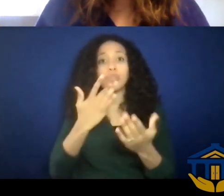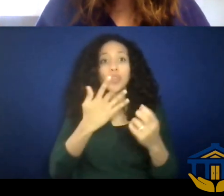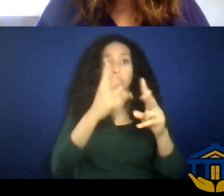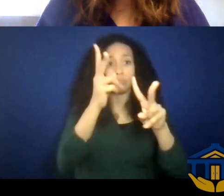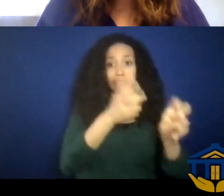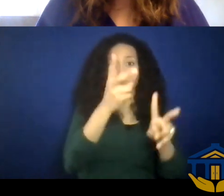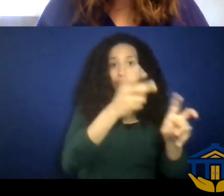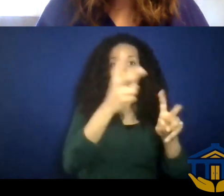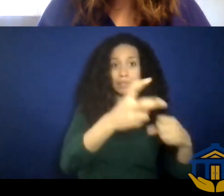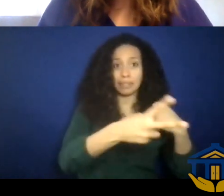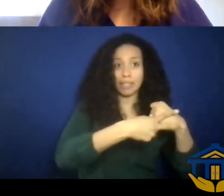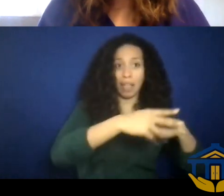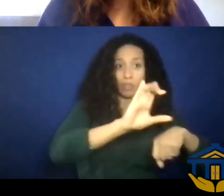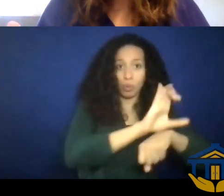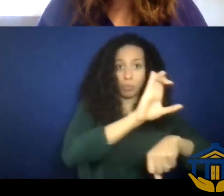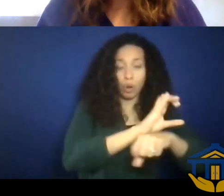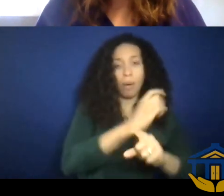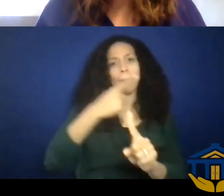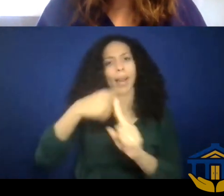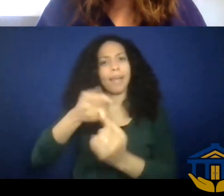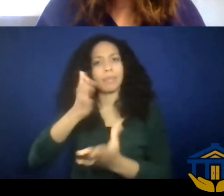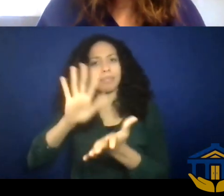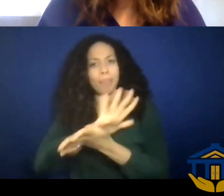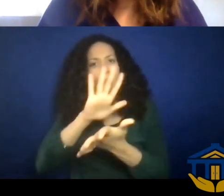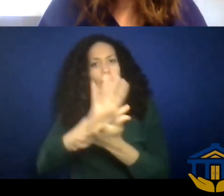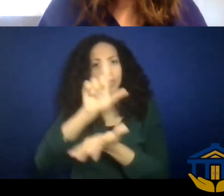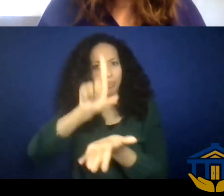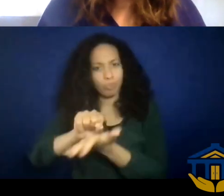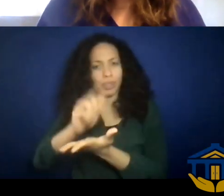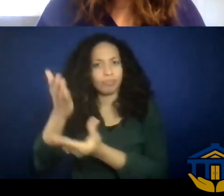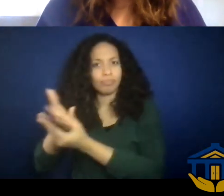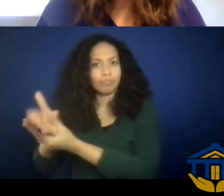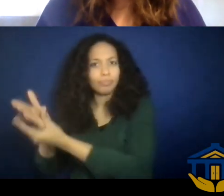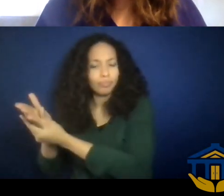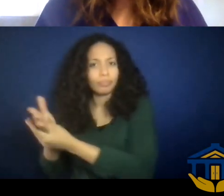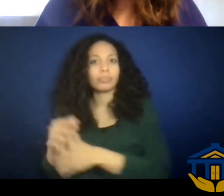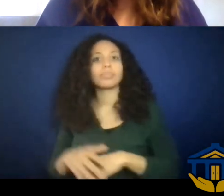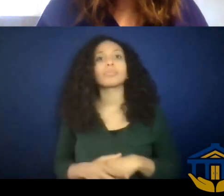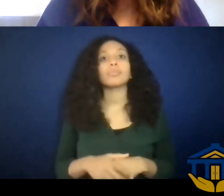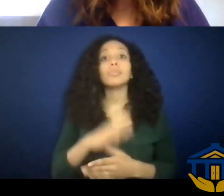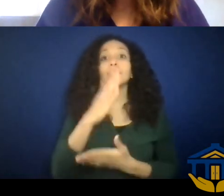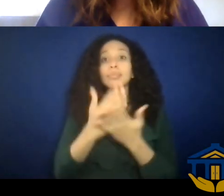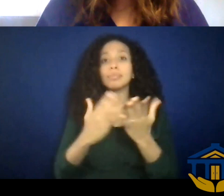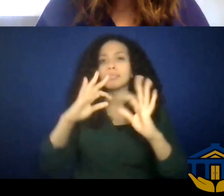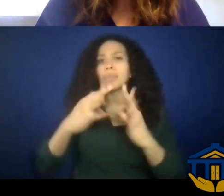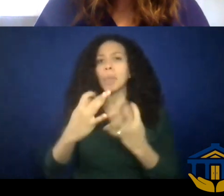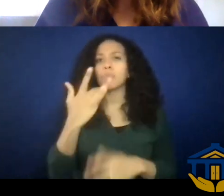choose and say they'll keep certain things like emails electronically, but they may keep IEPs